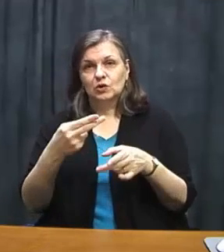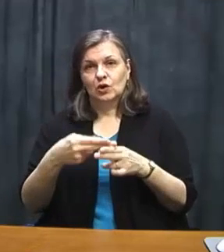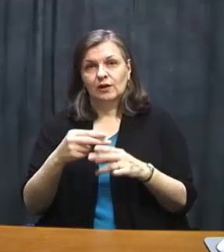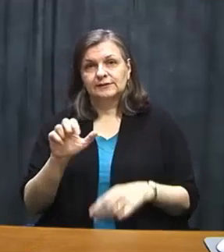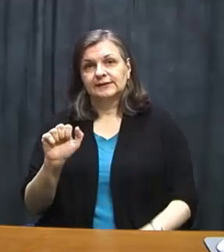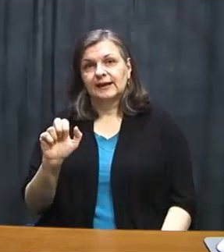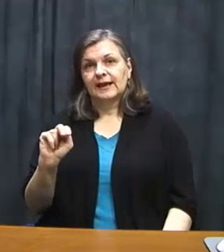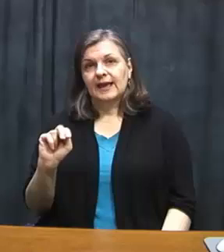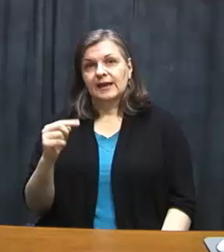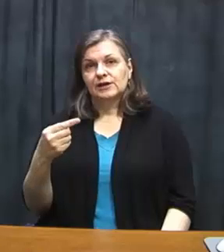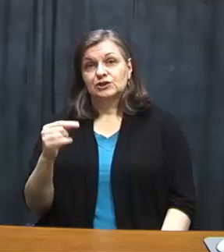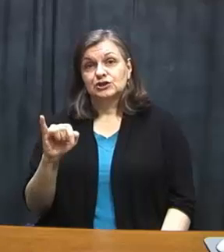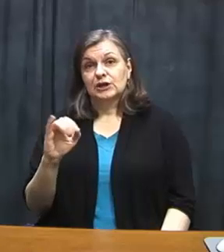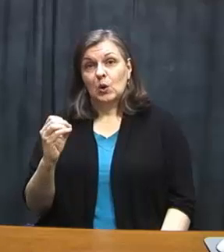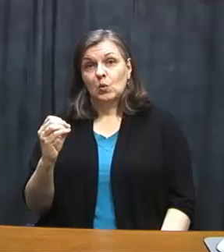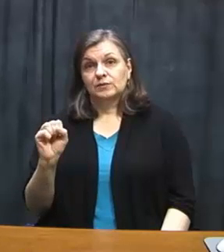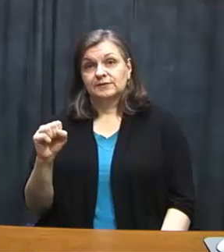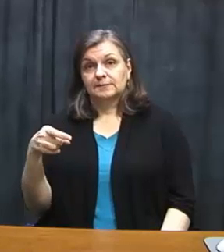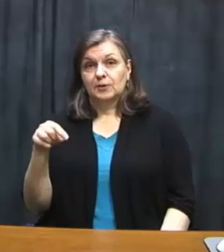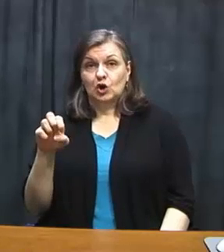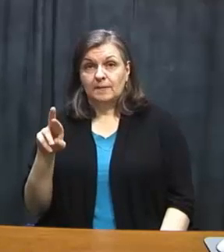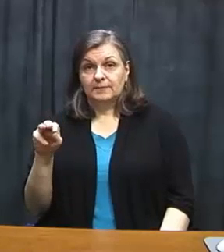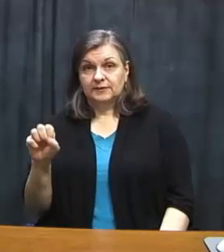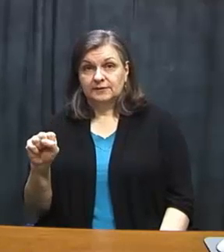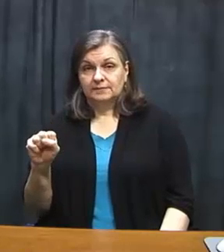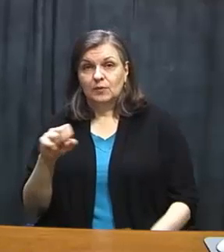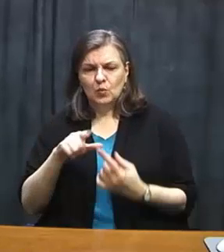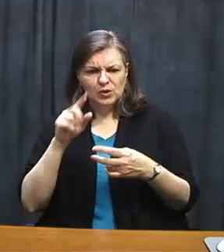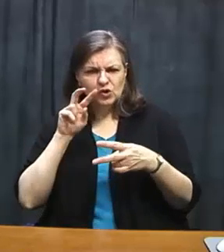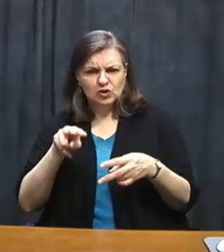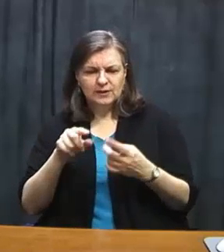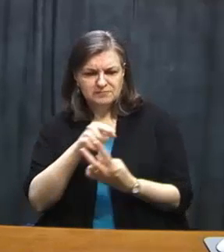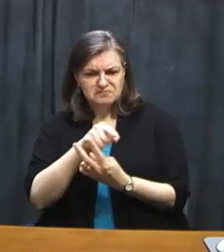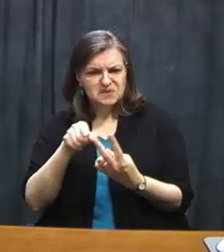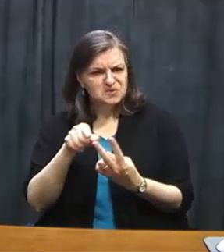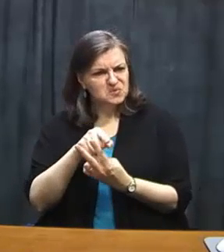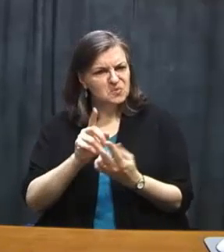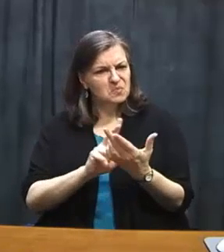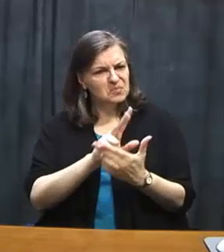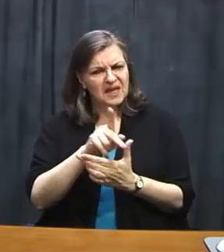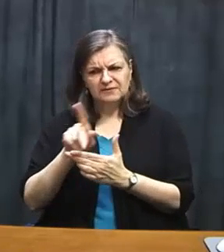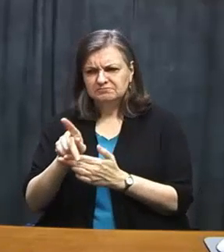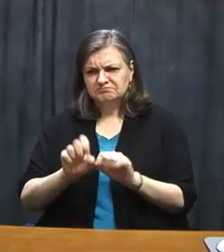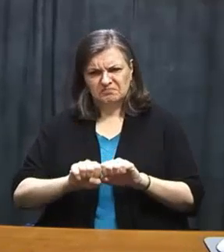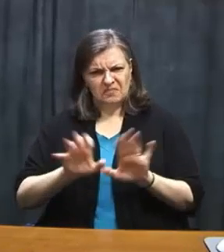now when we look at these plants they are obviously different but why